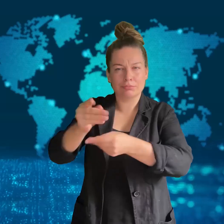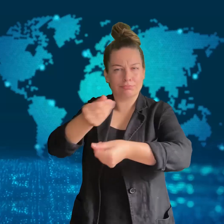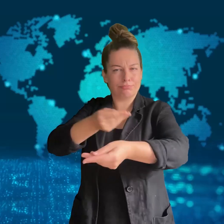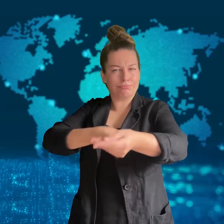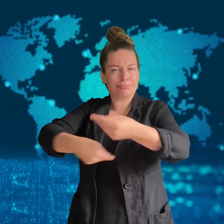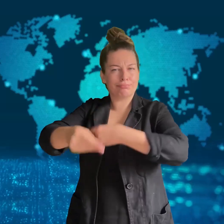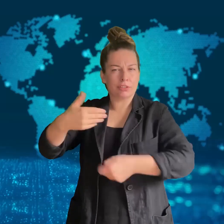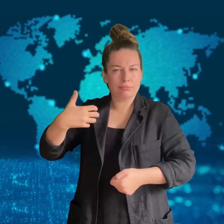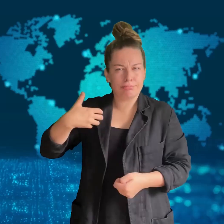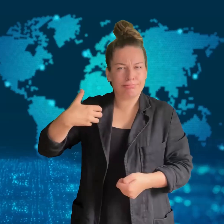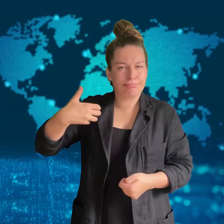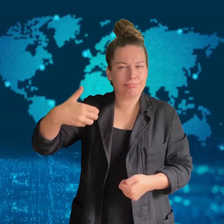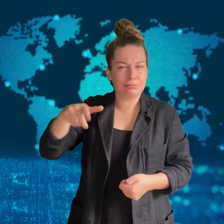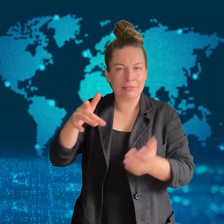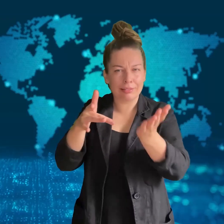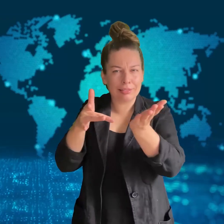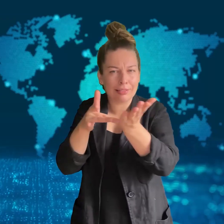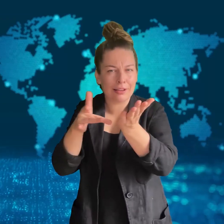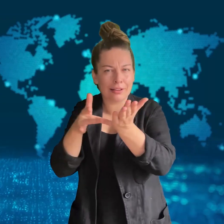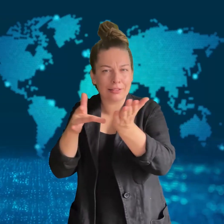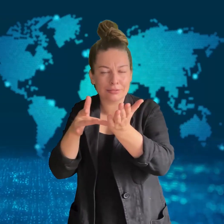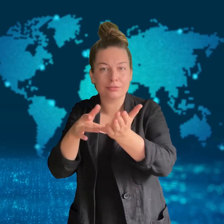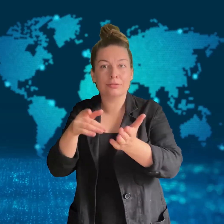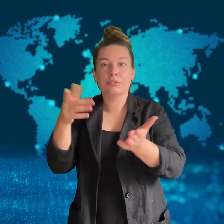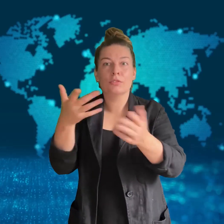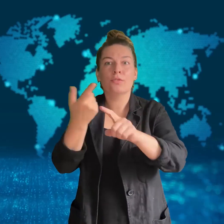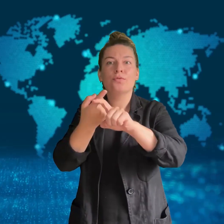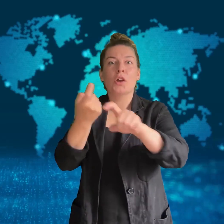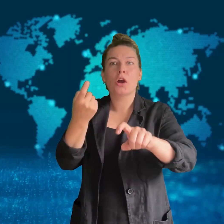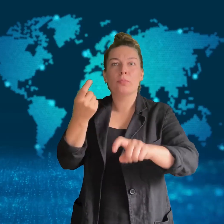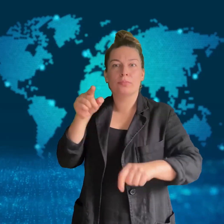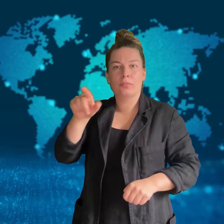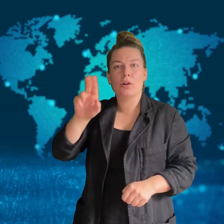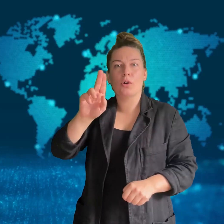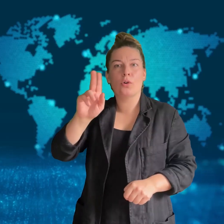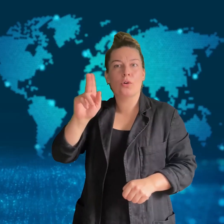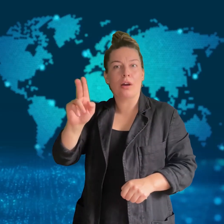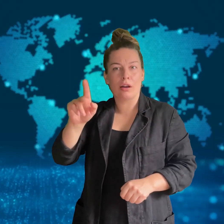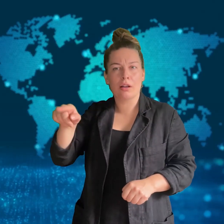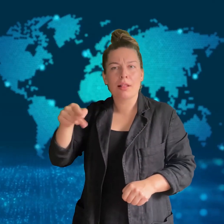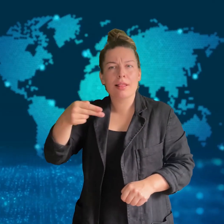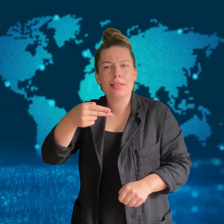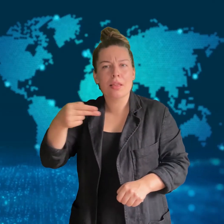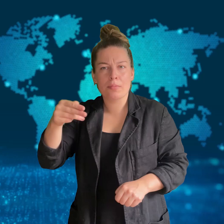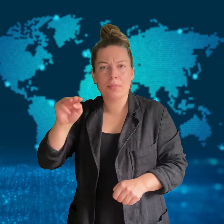When the superyacht sank in August,